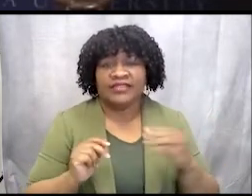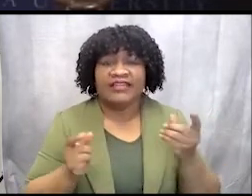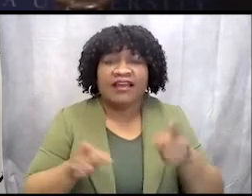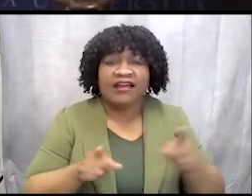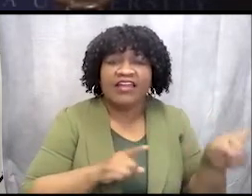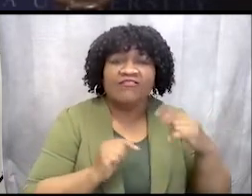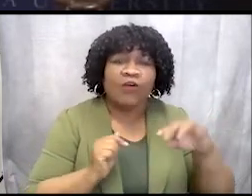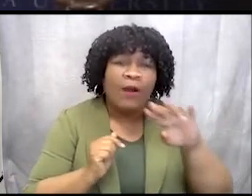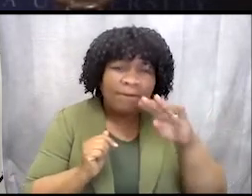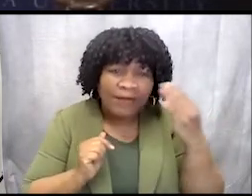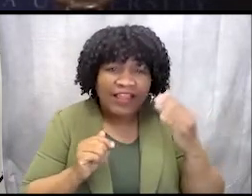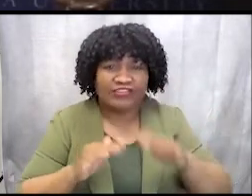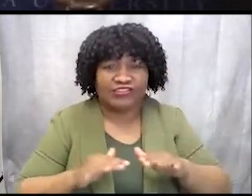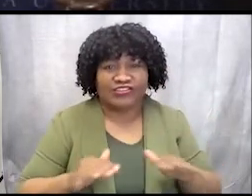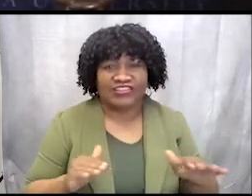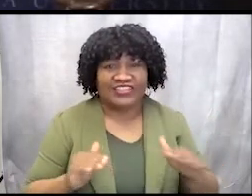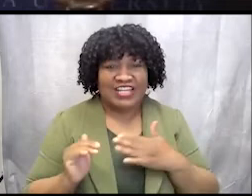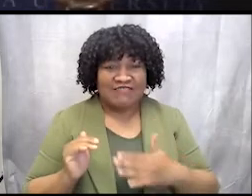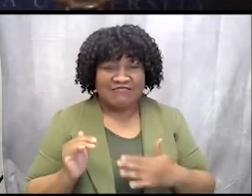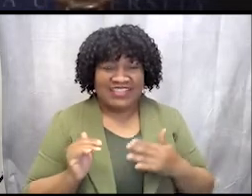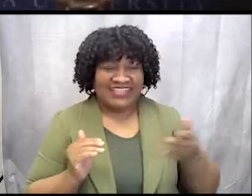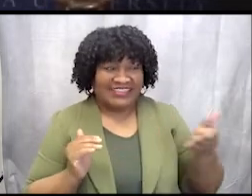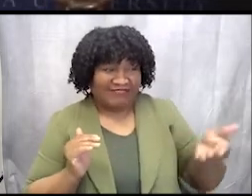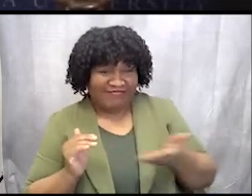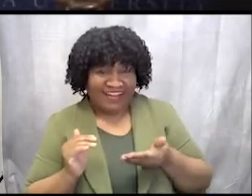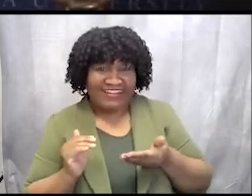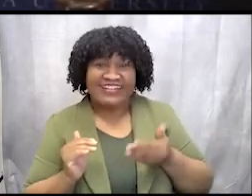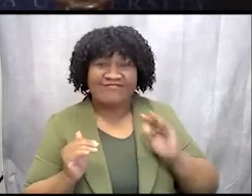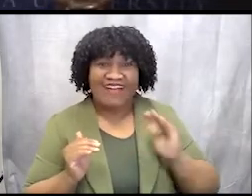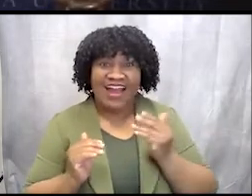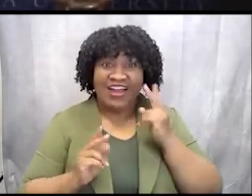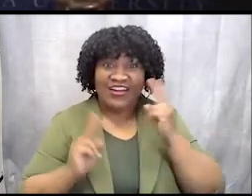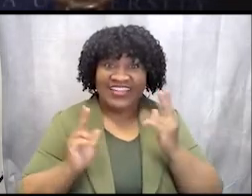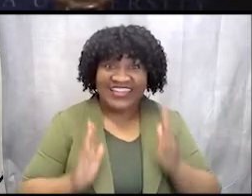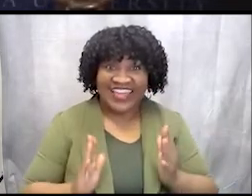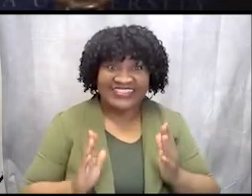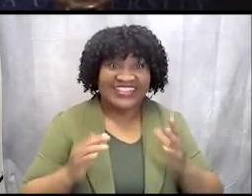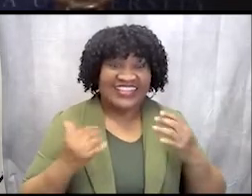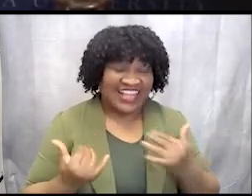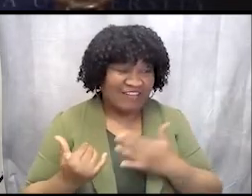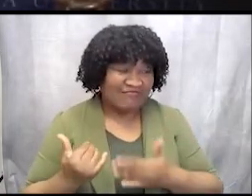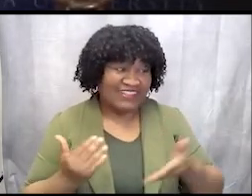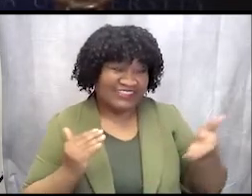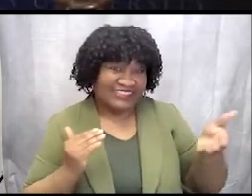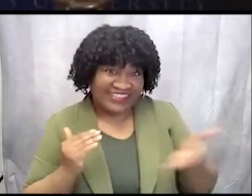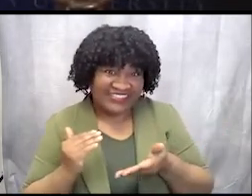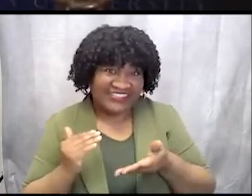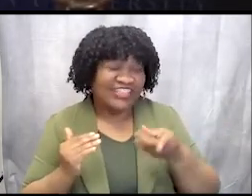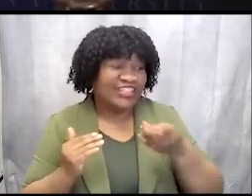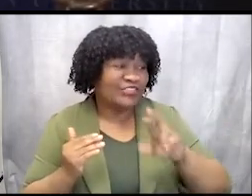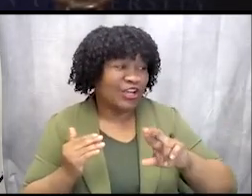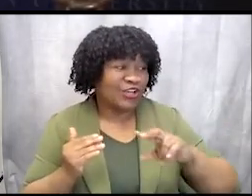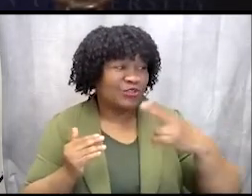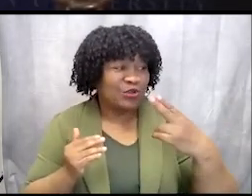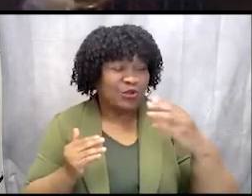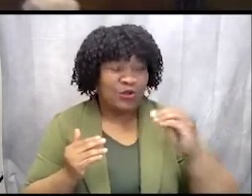for black children. So please join me in welcoming our guest. And now I'm pleased to introduce Dr. Horsford.